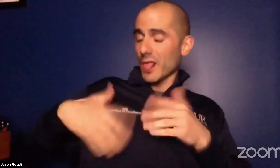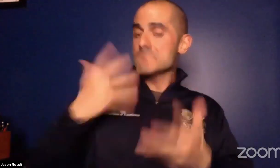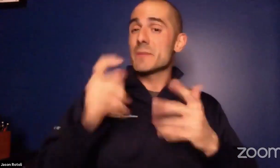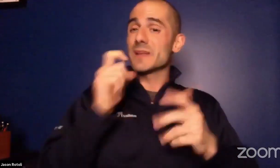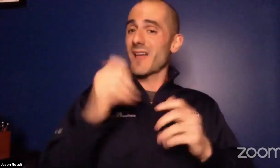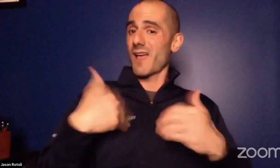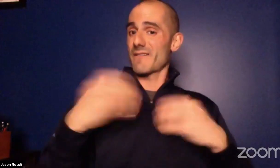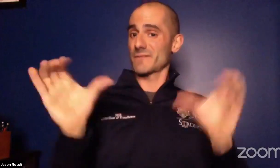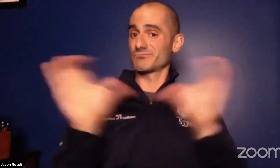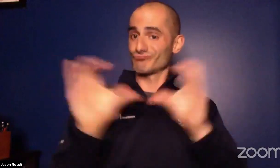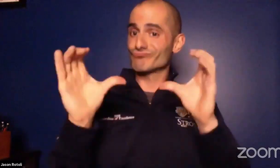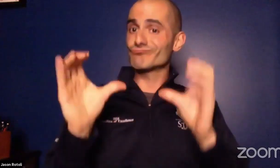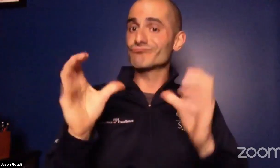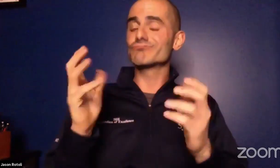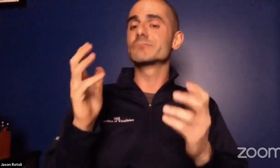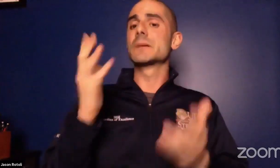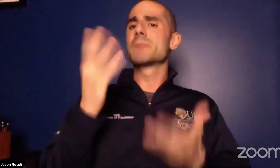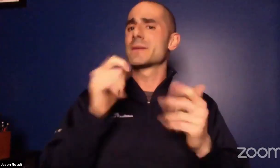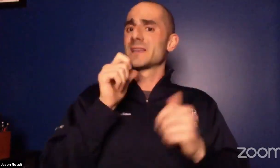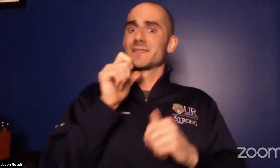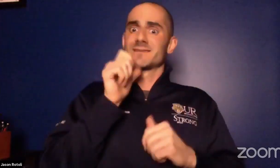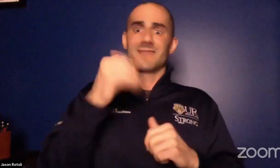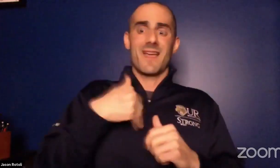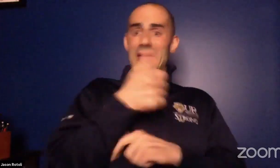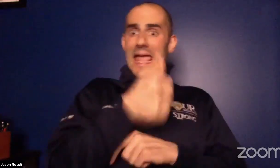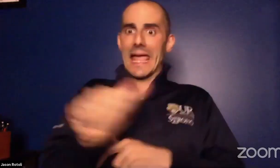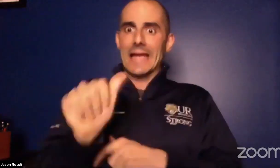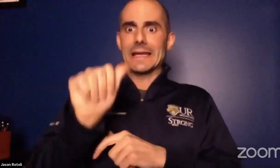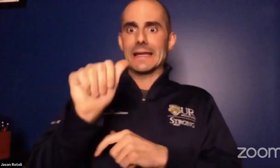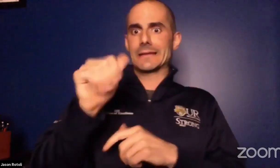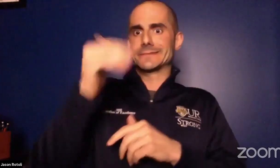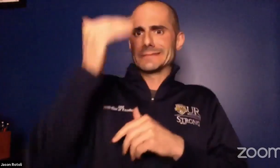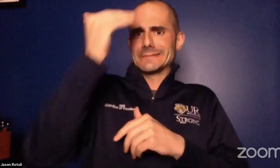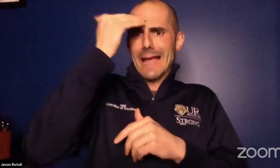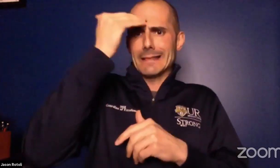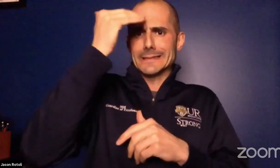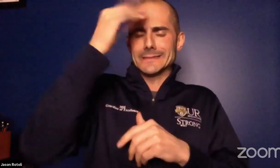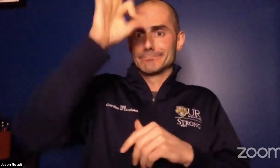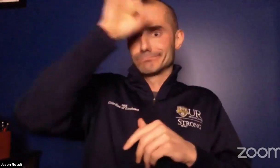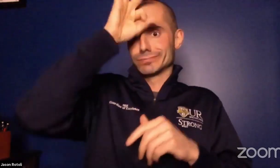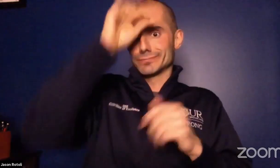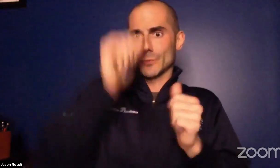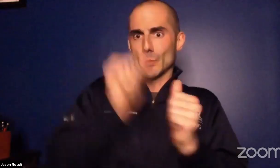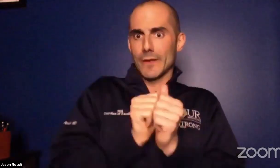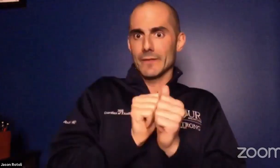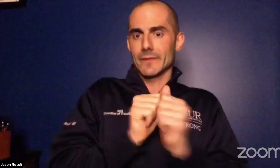of me at the urgent care center? Most of the time the urgent care center has a PA, which is a